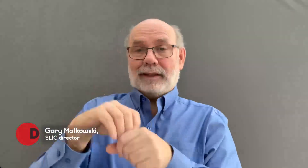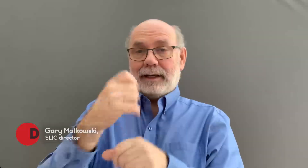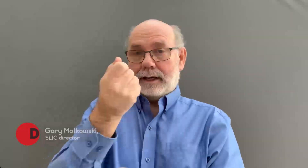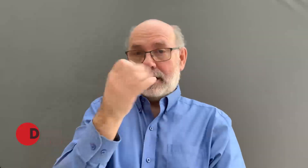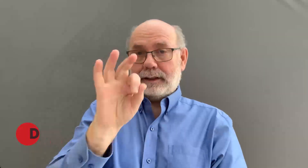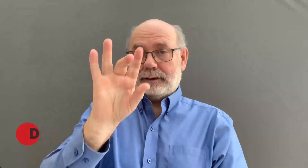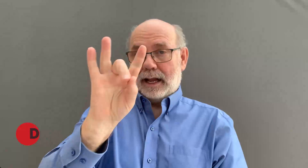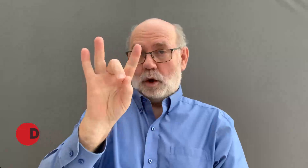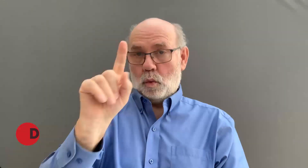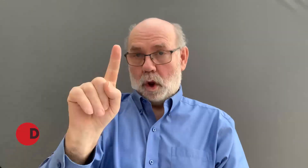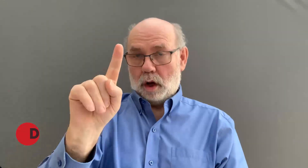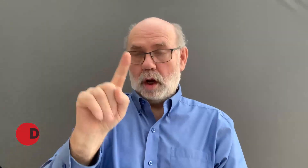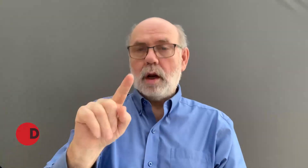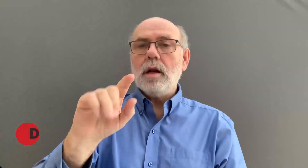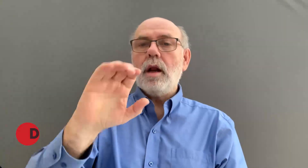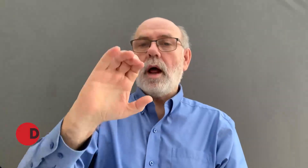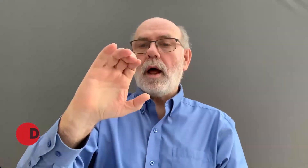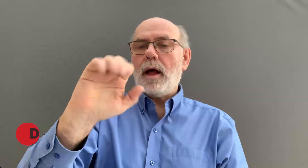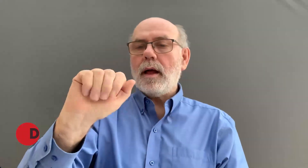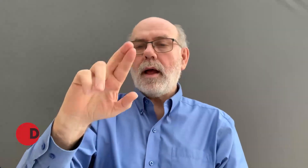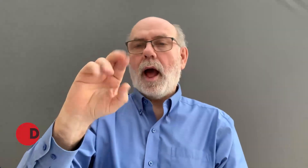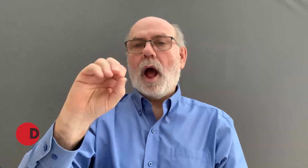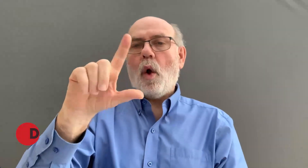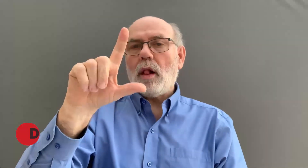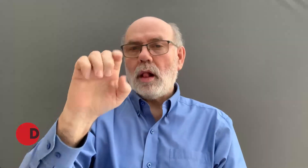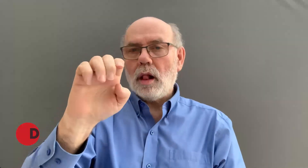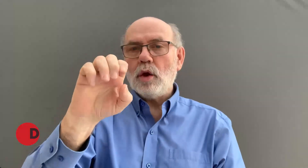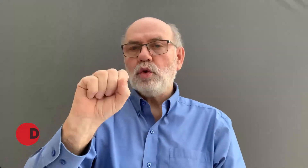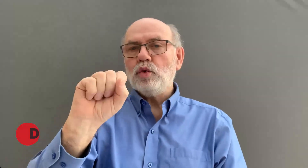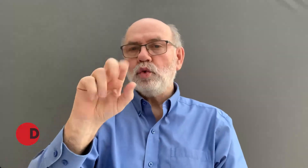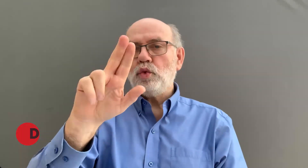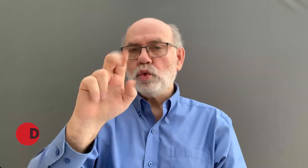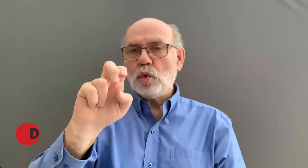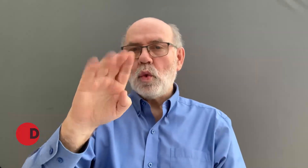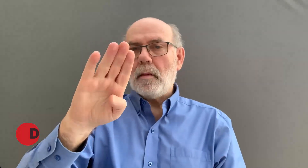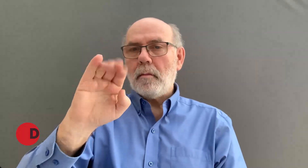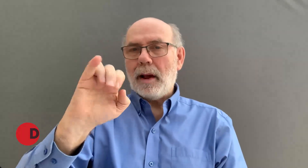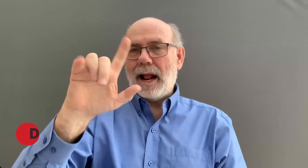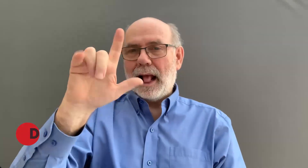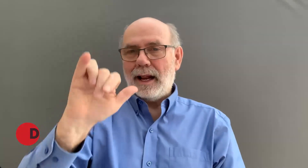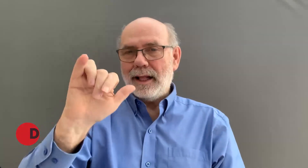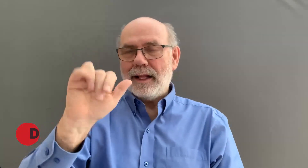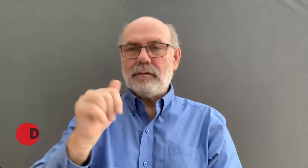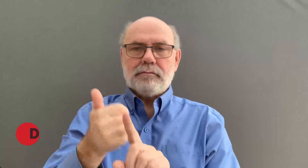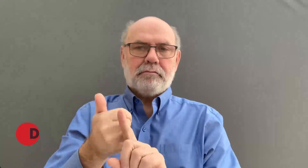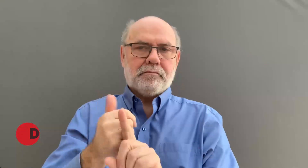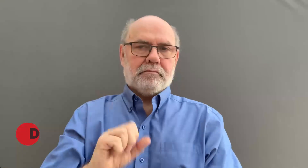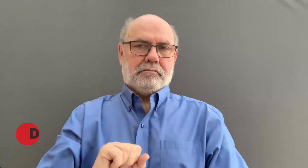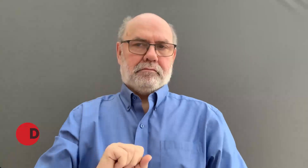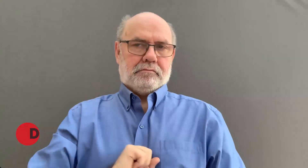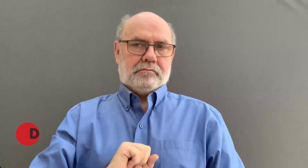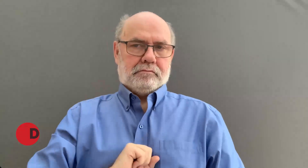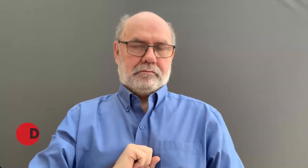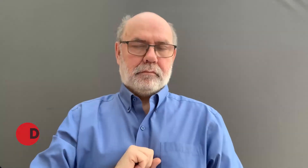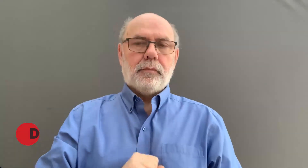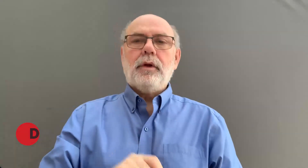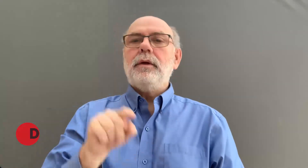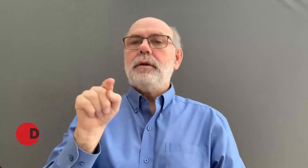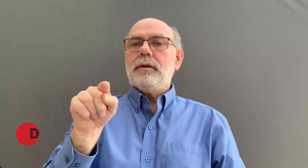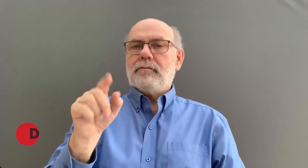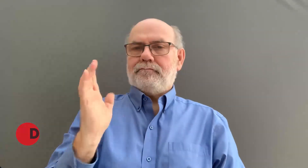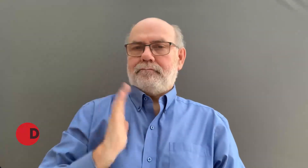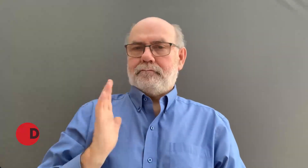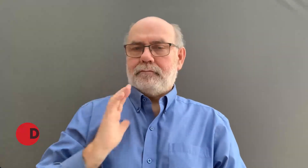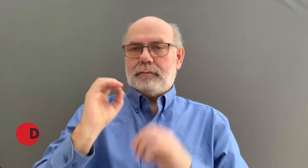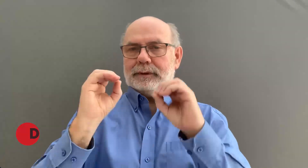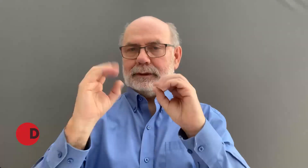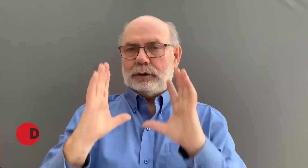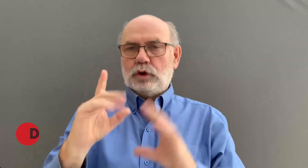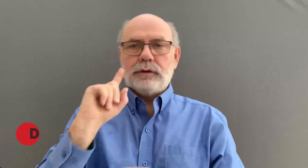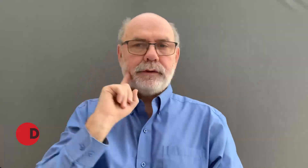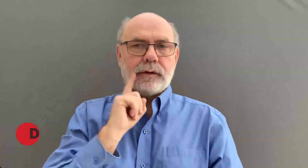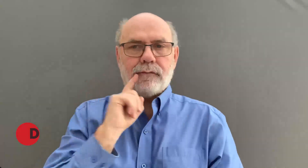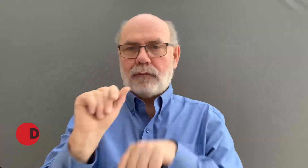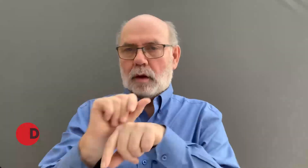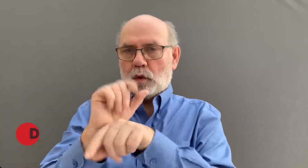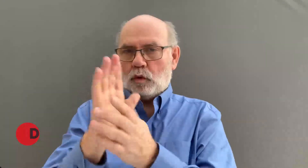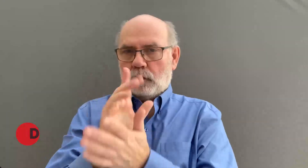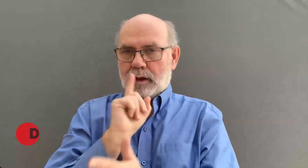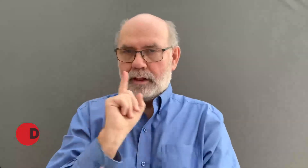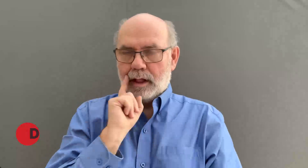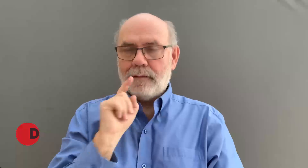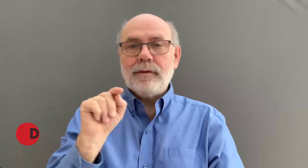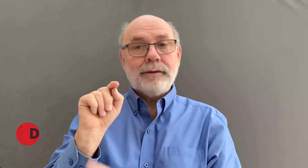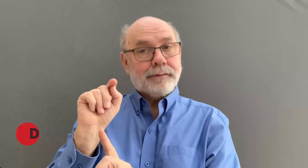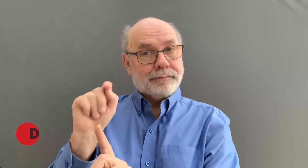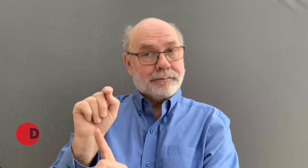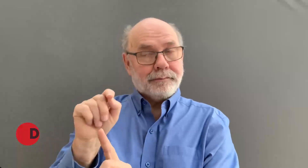in 1981 Carol Sue Bailey who taught at the Alberta School of the Deaf had